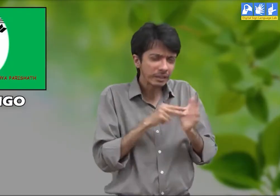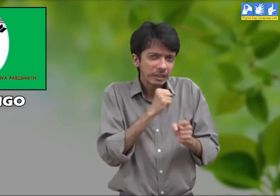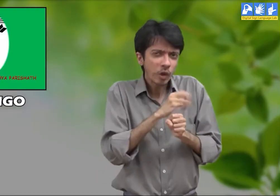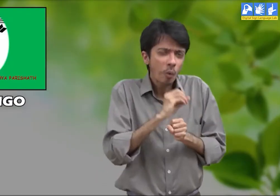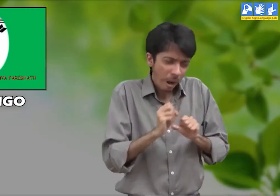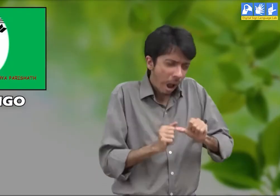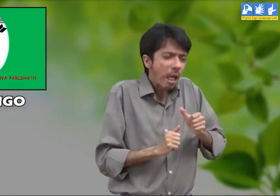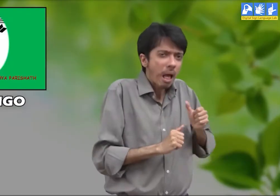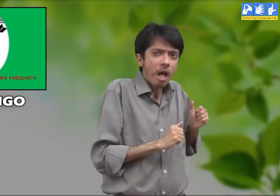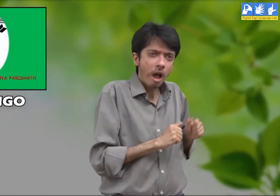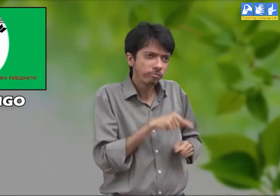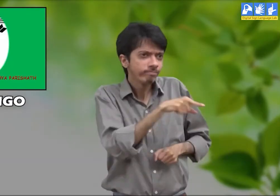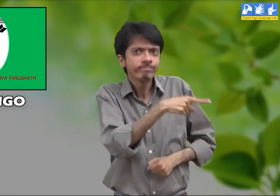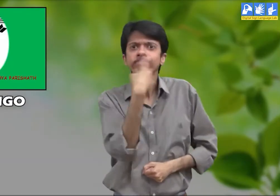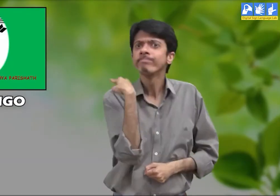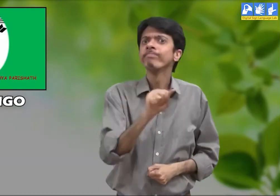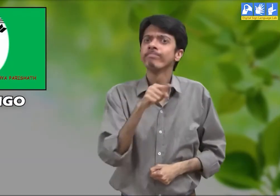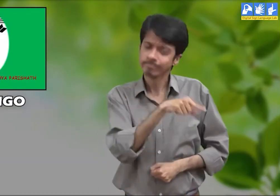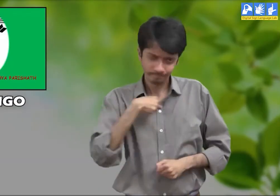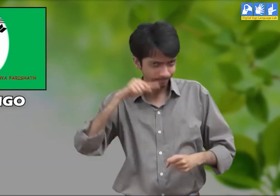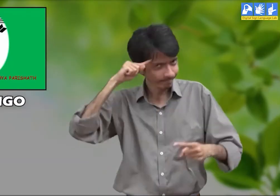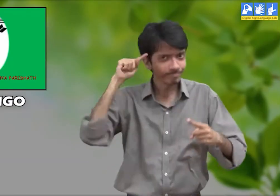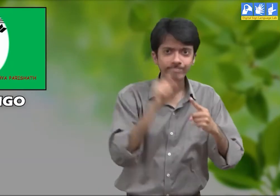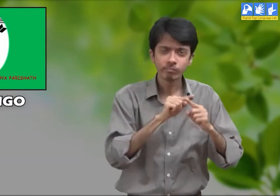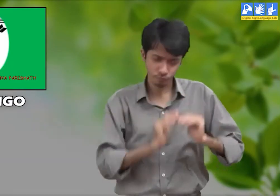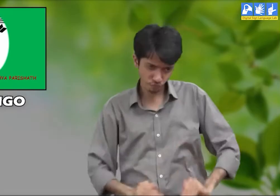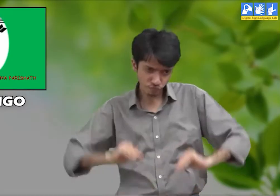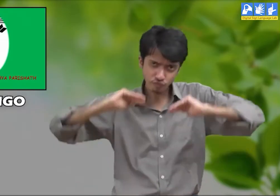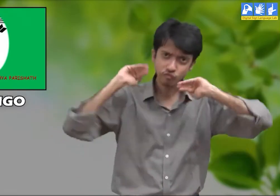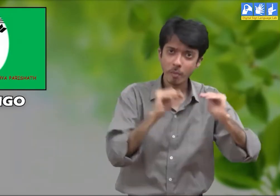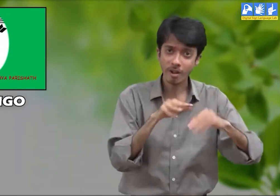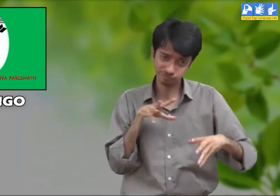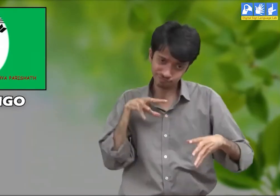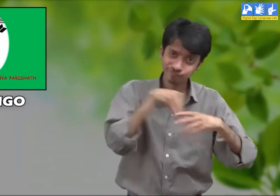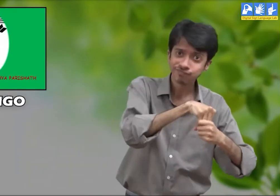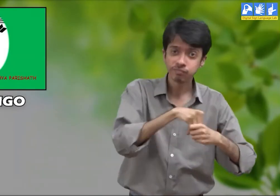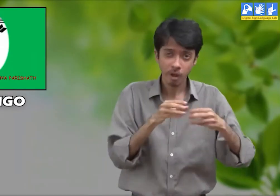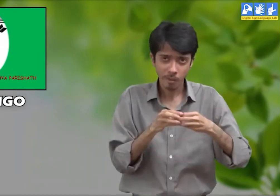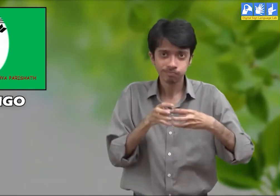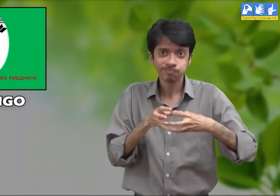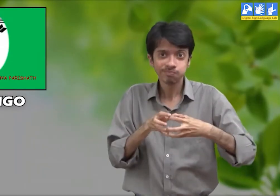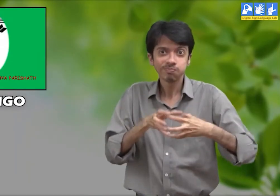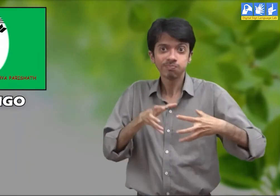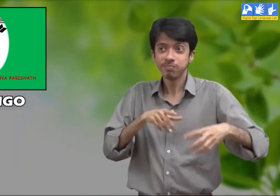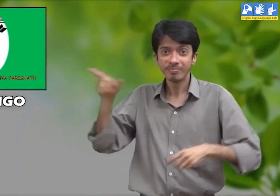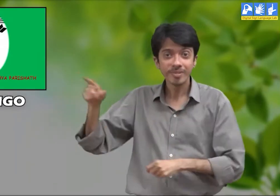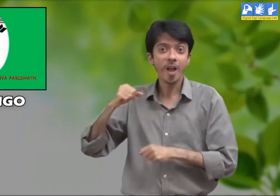Several NGOs strongly strongly opposed the project and urged the government to abandon it.